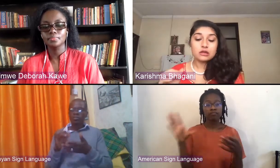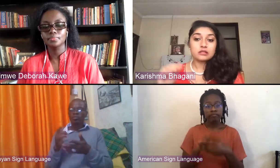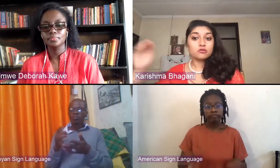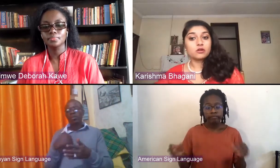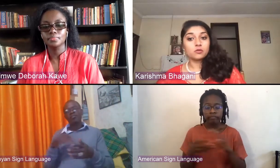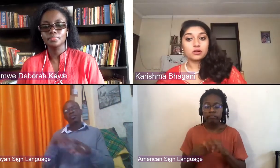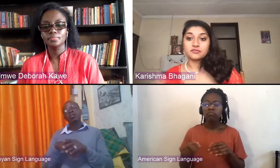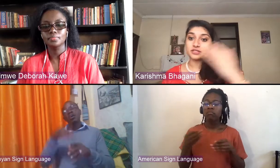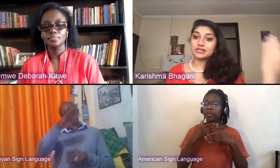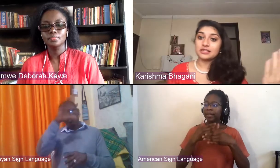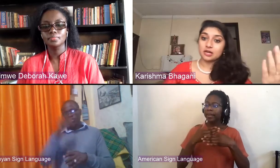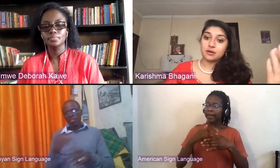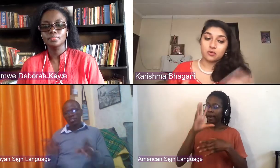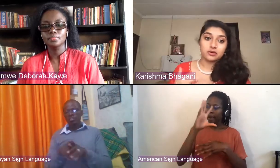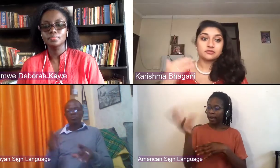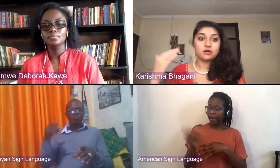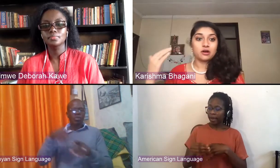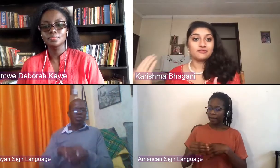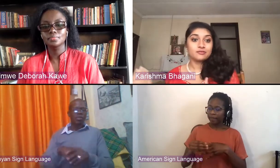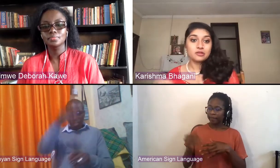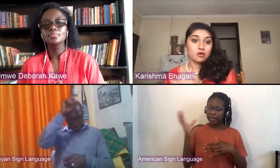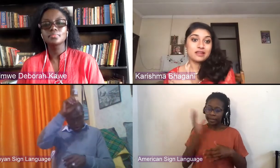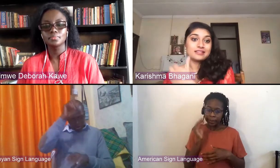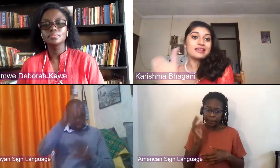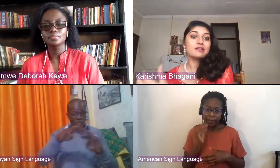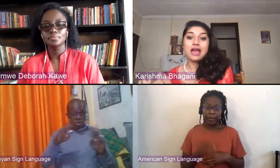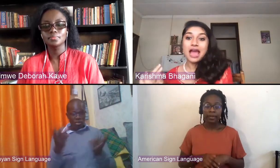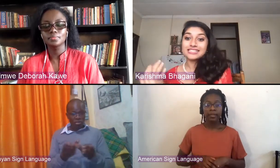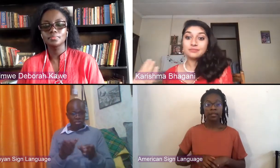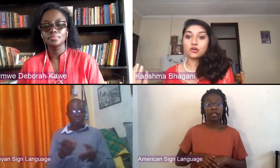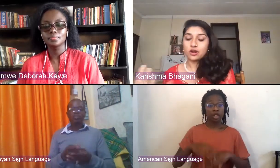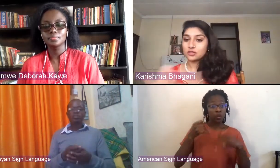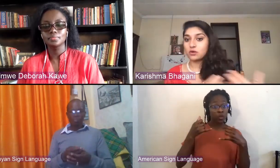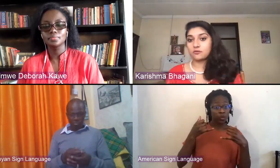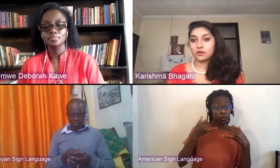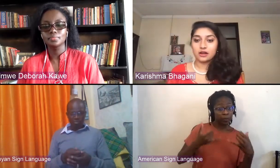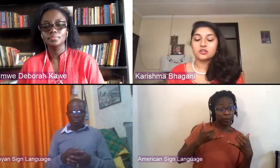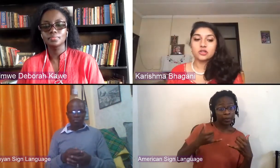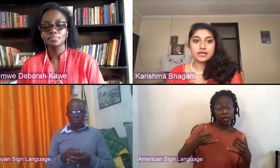in the rural world versus in the urban world, of you know, as immigrants to a different country.